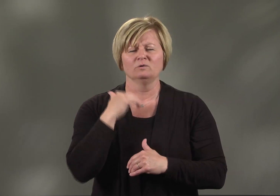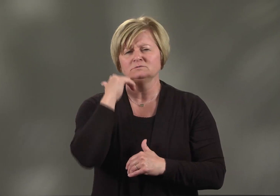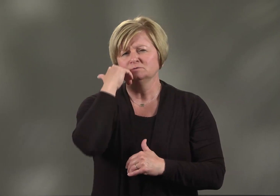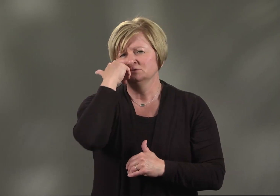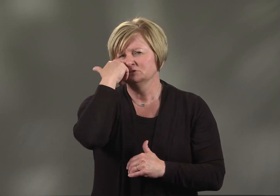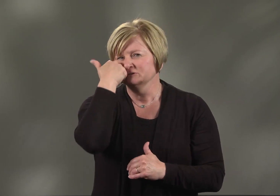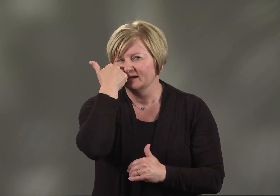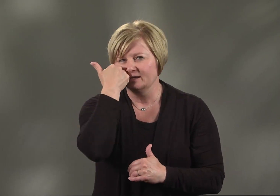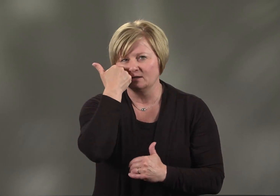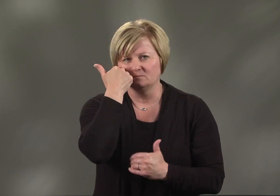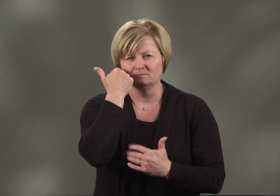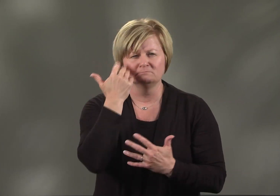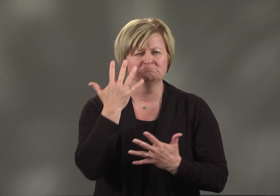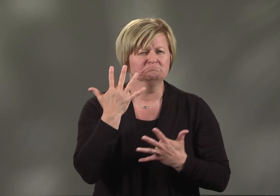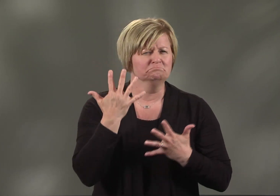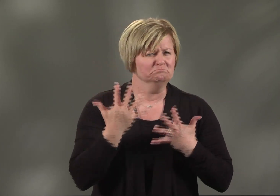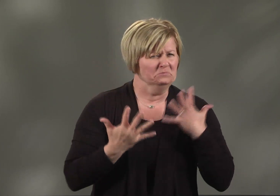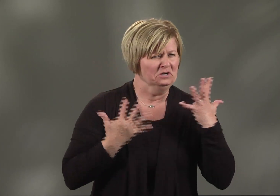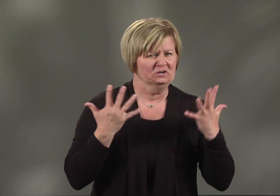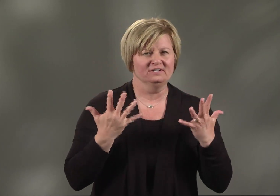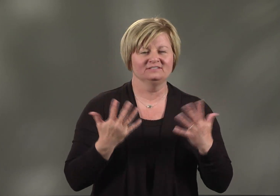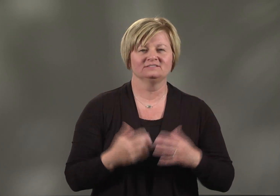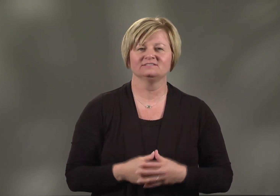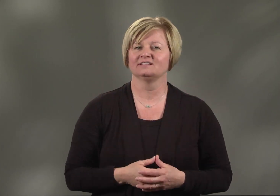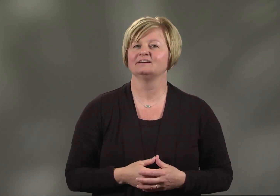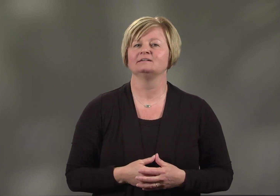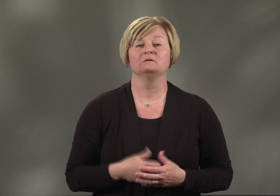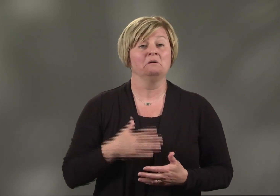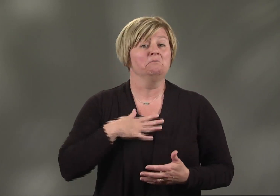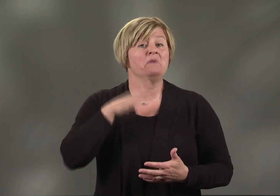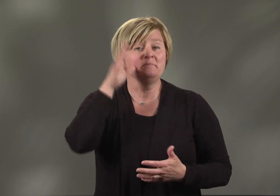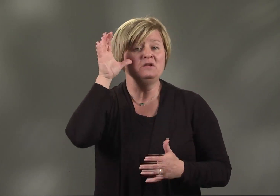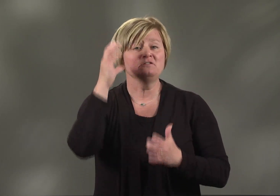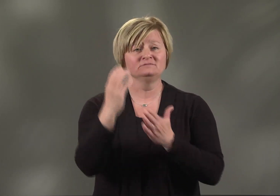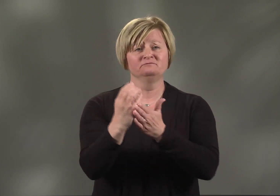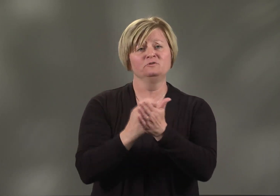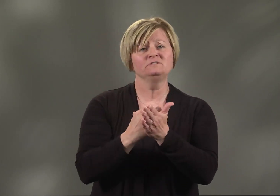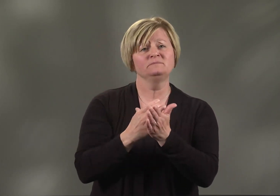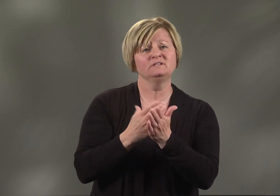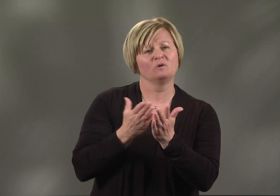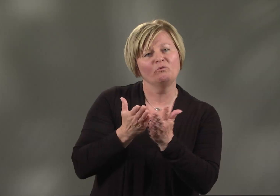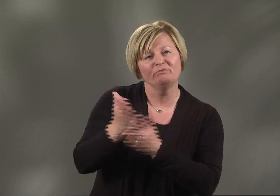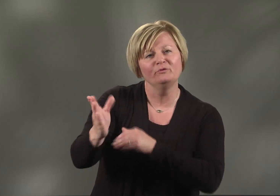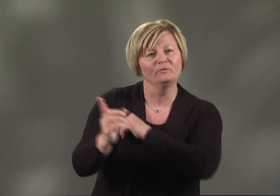I was ashamed and embarrassed and my parents made me go through with the punishment.